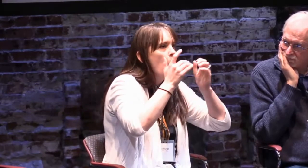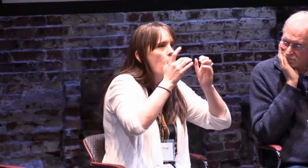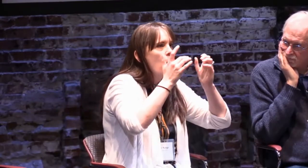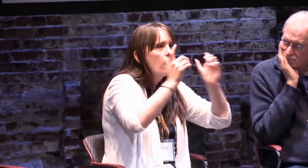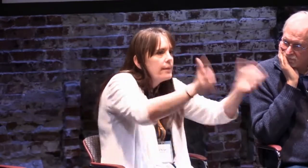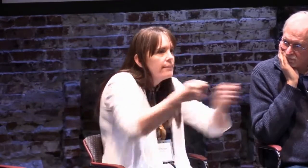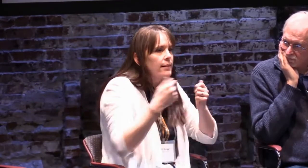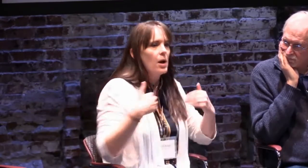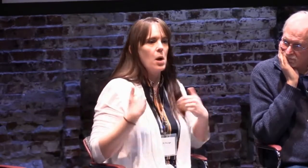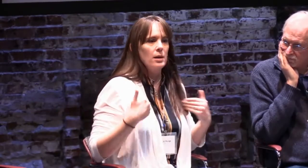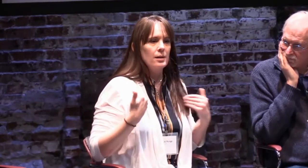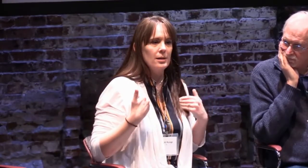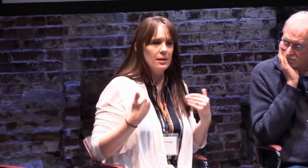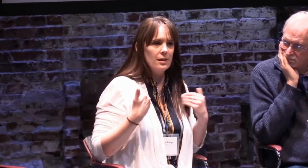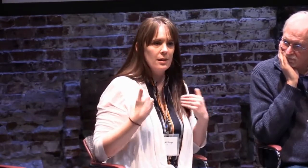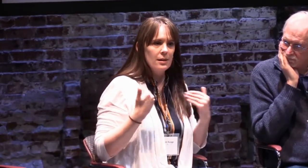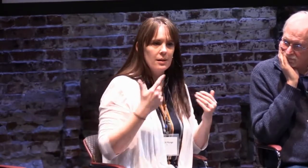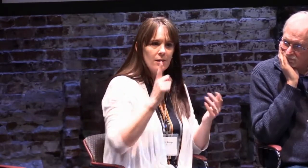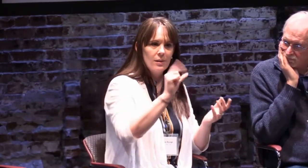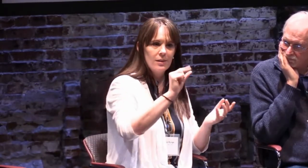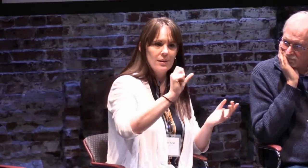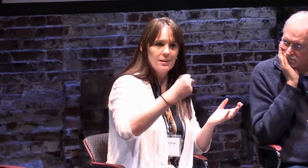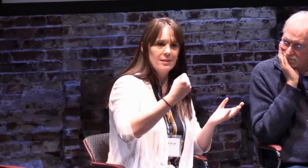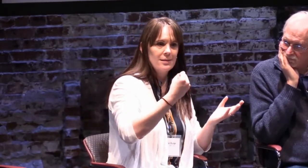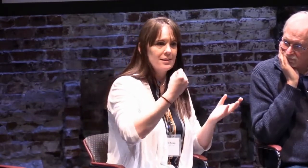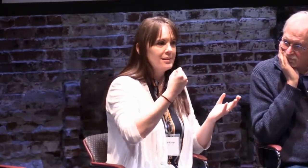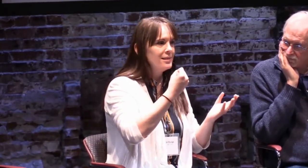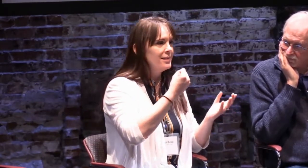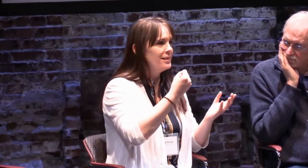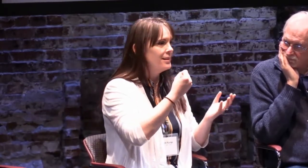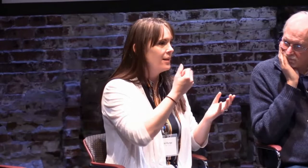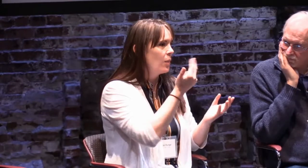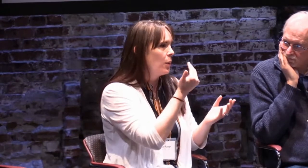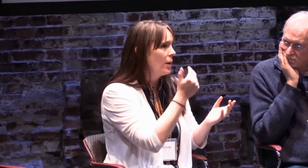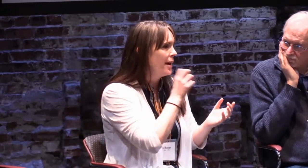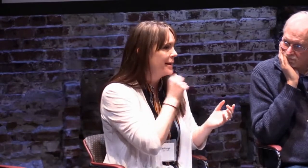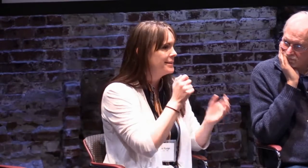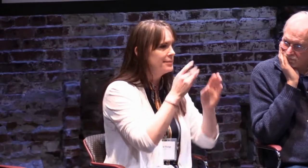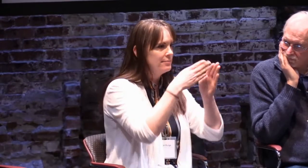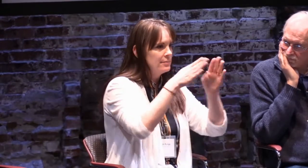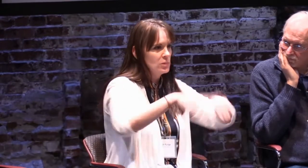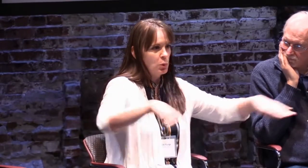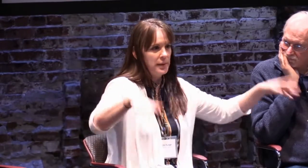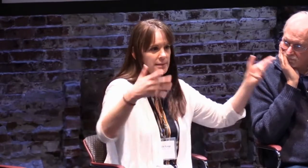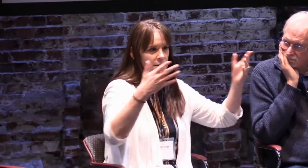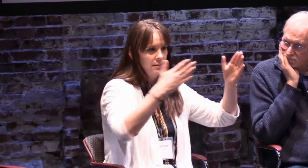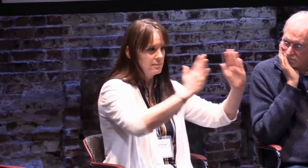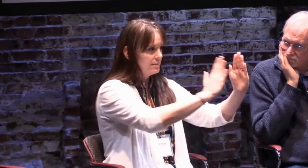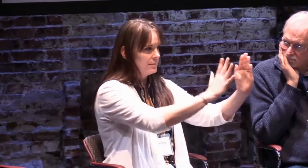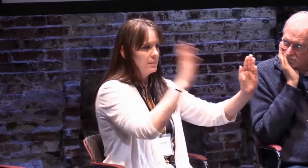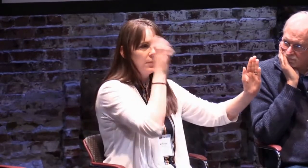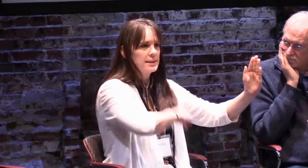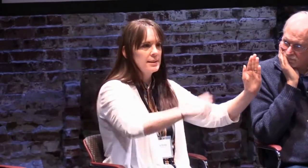So it seems that we need to figure out how to draw in younger audiences. The 20 somethings, that generation.